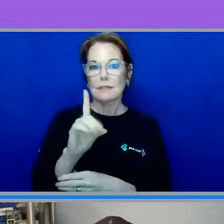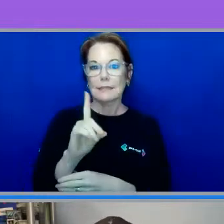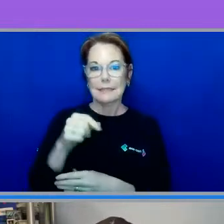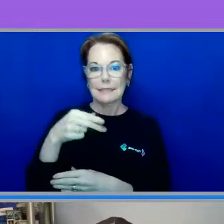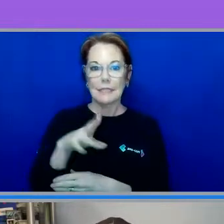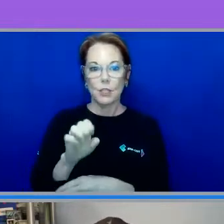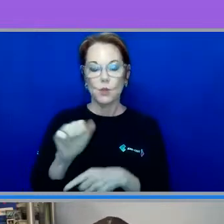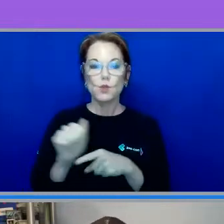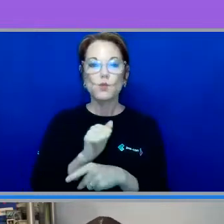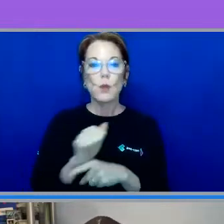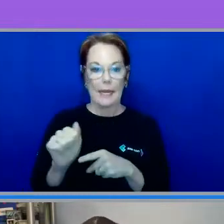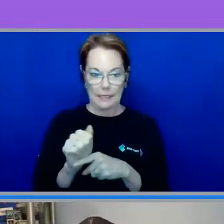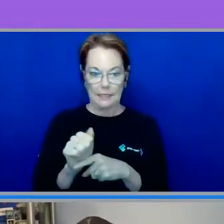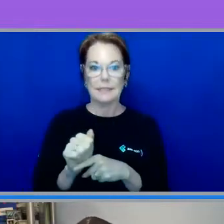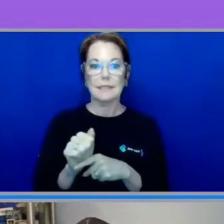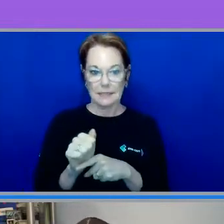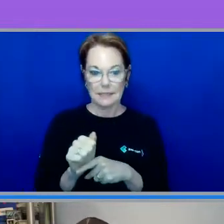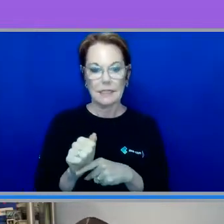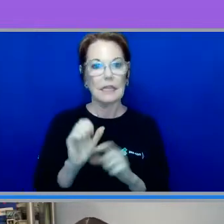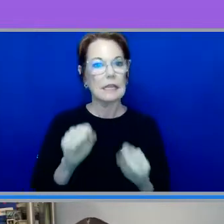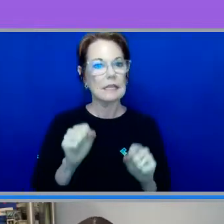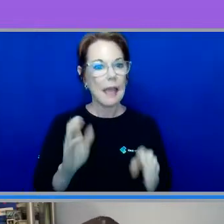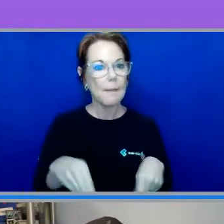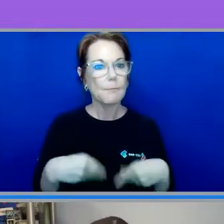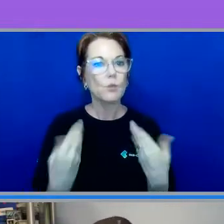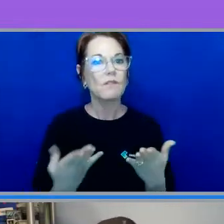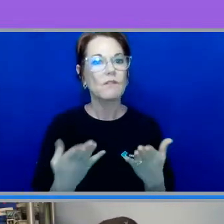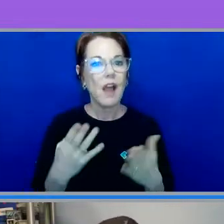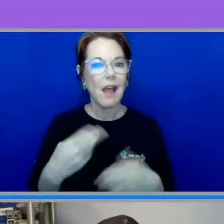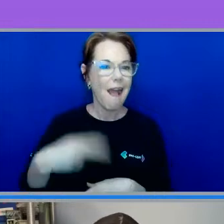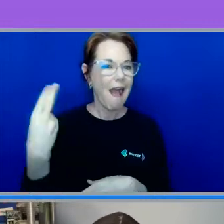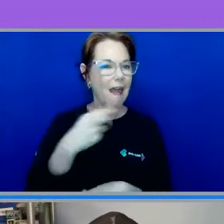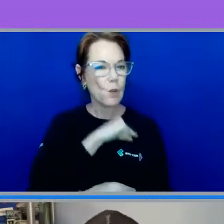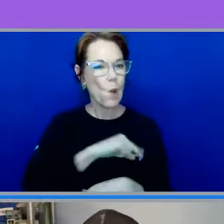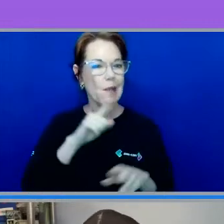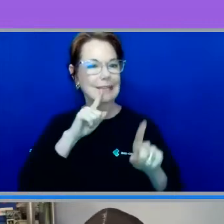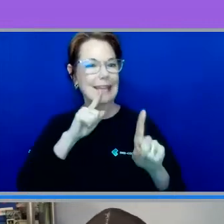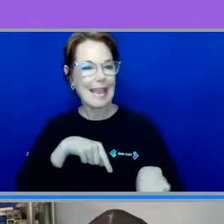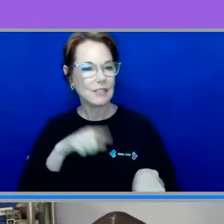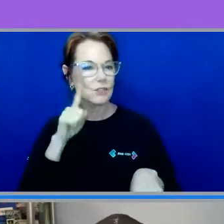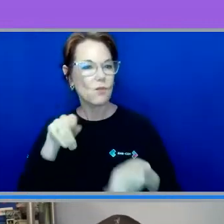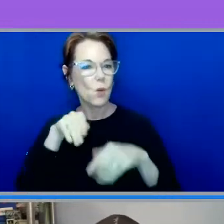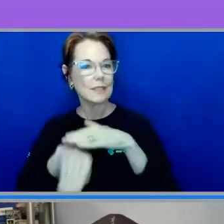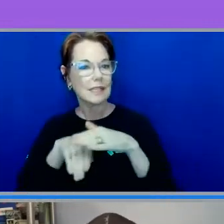knowledge of accessibility and can provide high quality answers